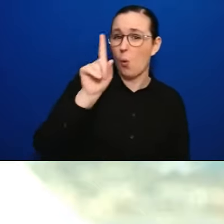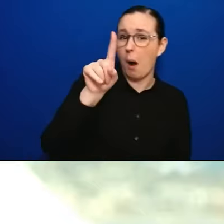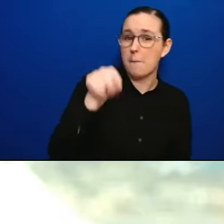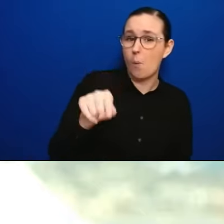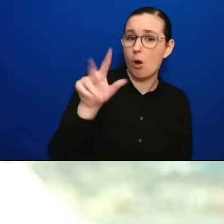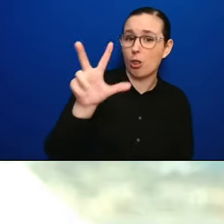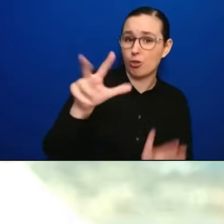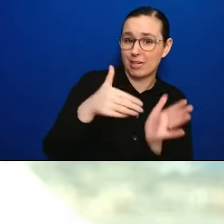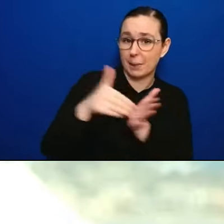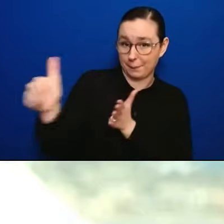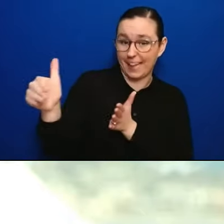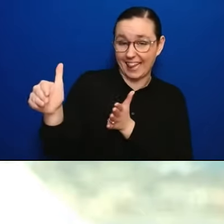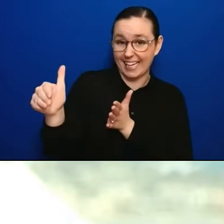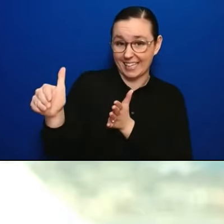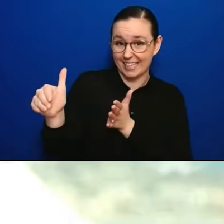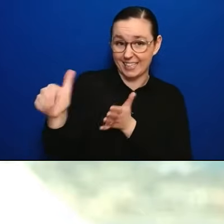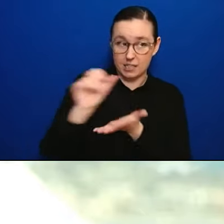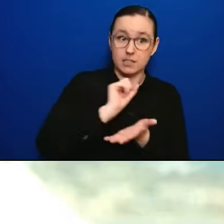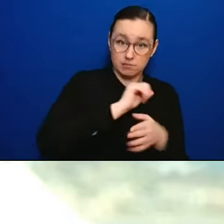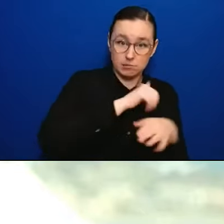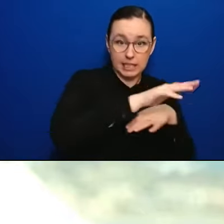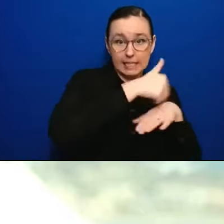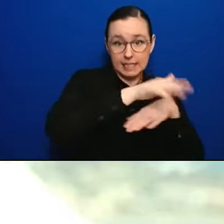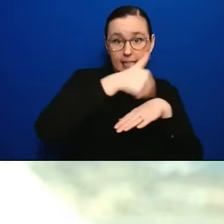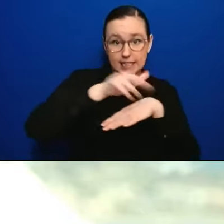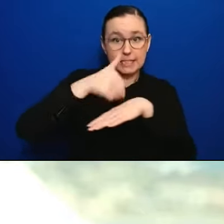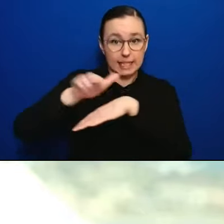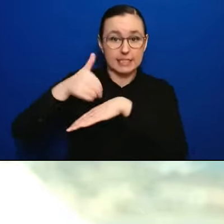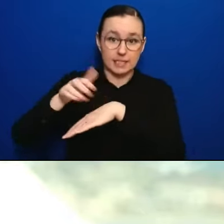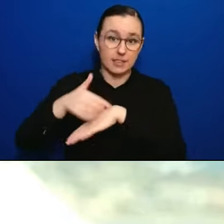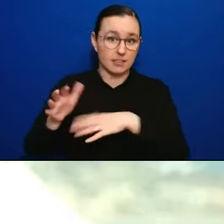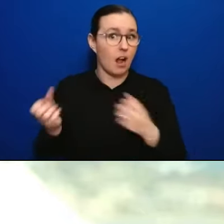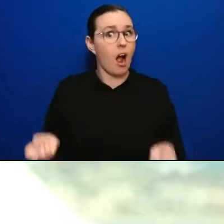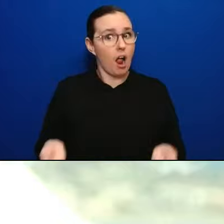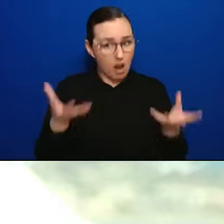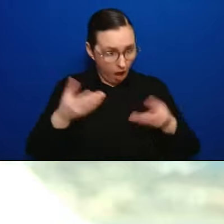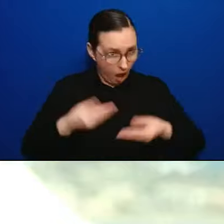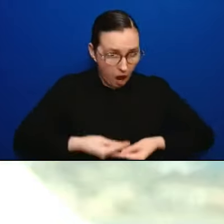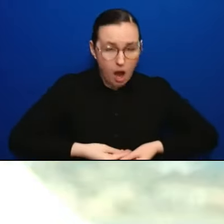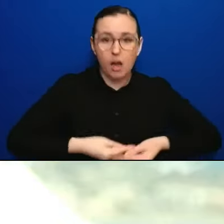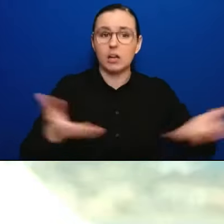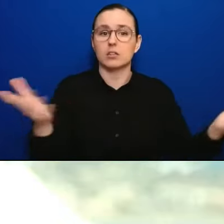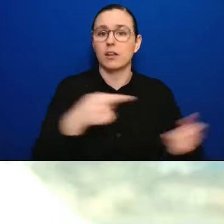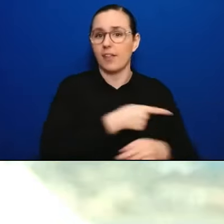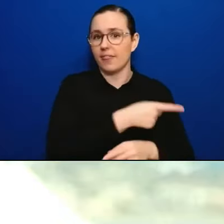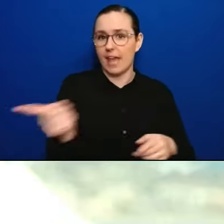distributed to those areas this week, I think it's about 1.3 million.